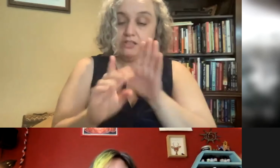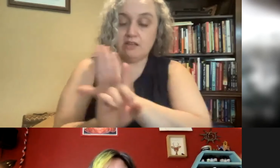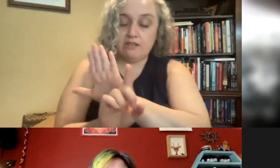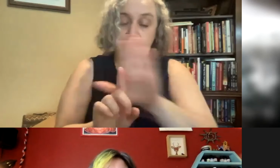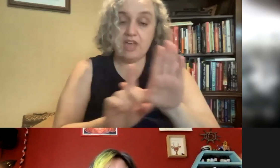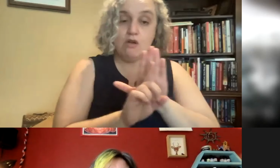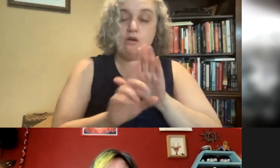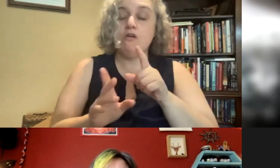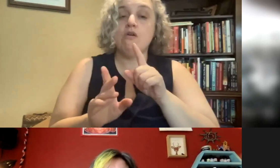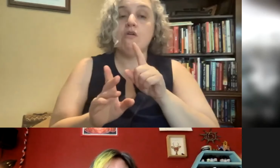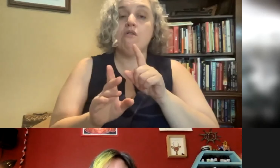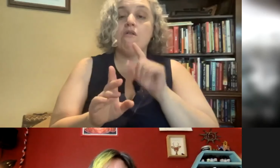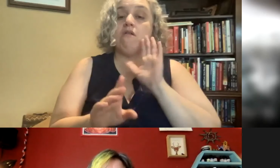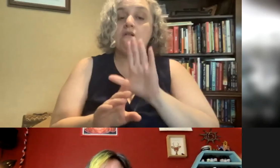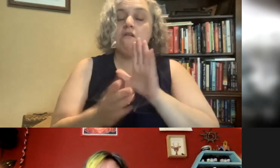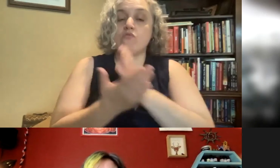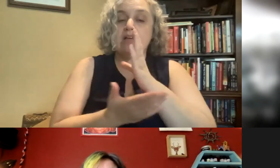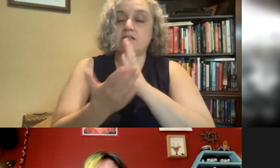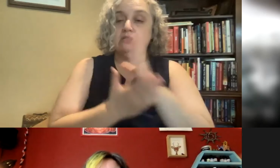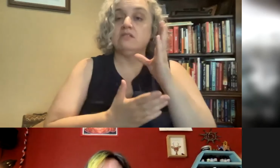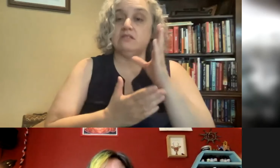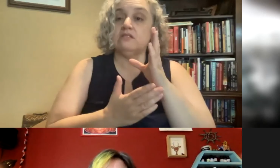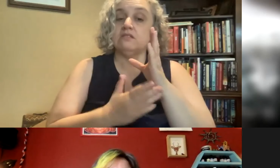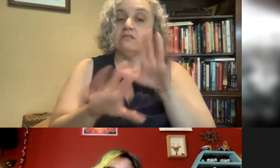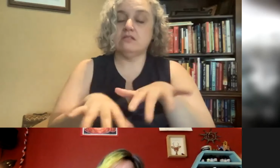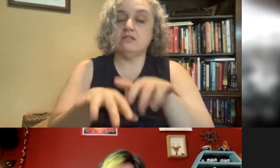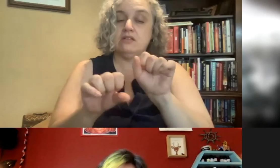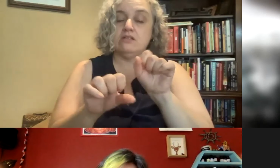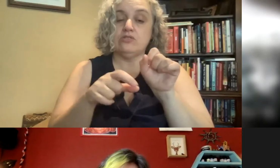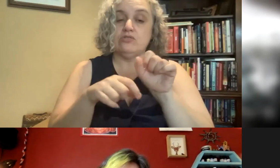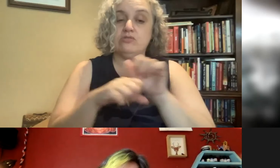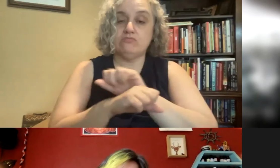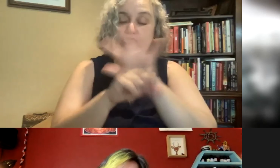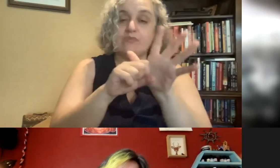a good surge after a pandemic. Unfortunately part of the reason is